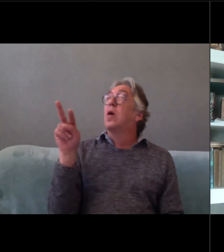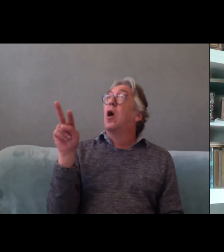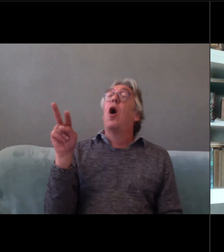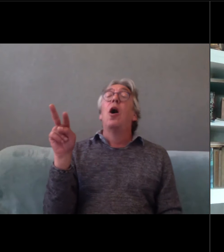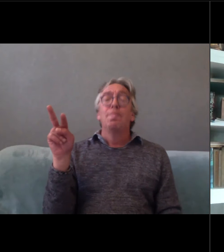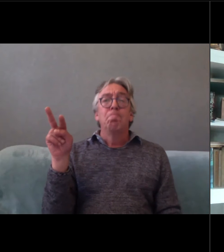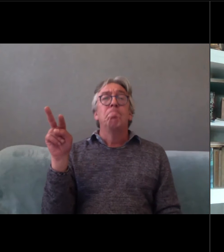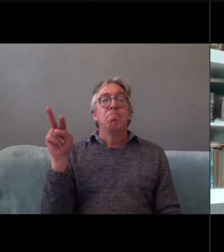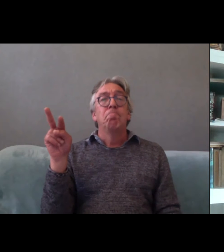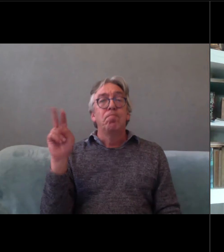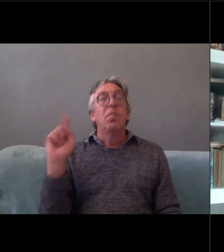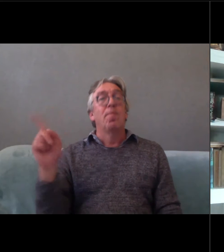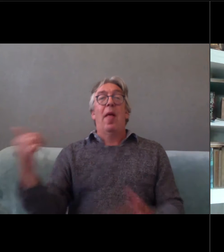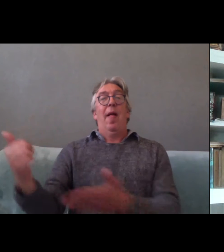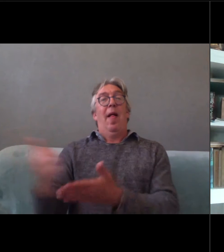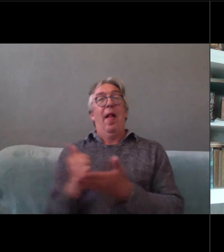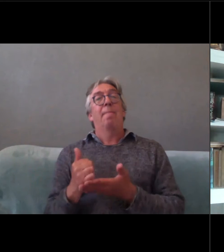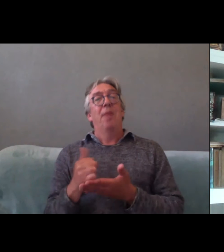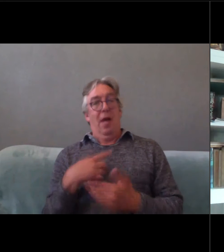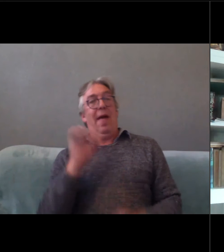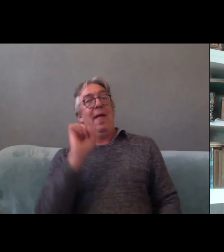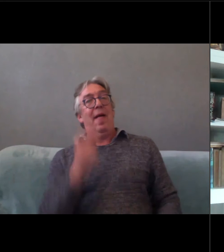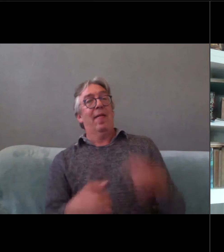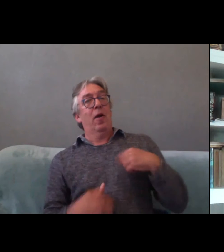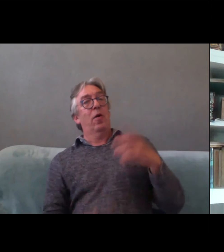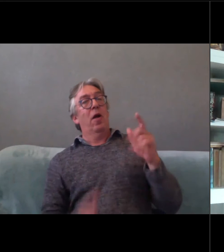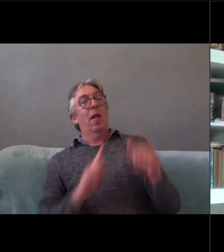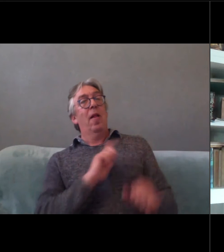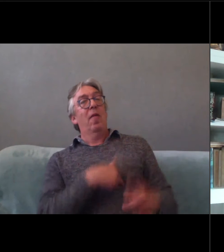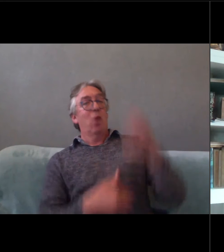to go to our parliament and say no, no it's not the Commission